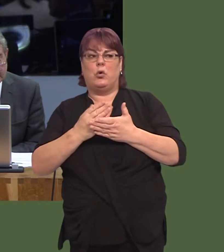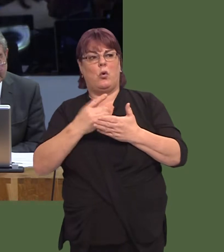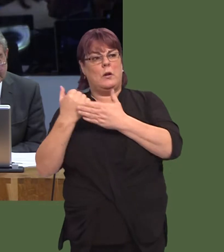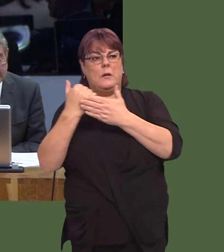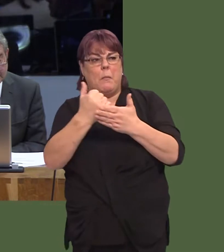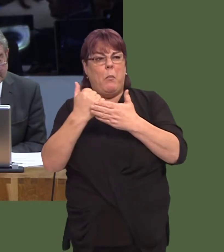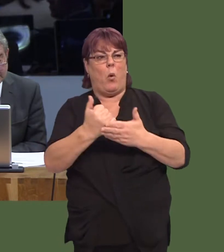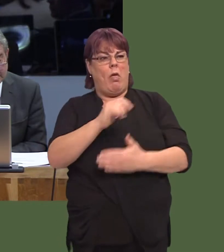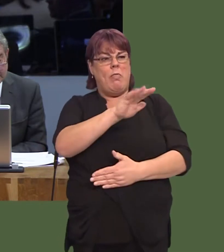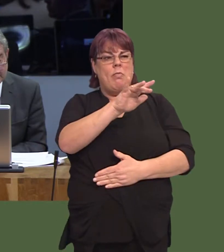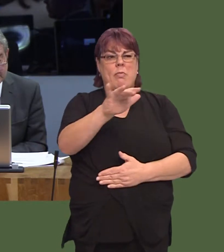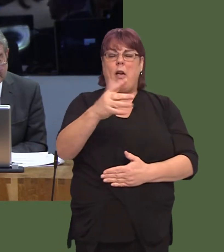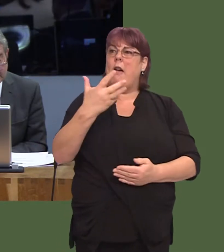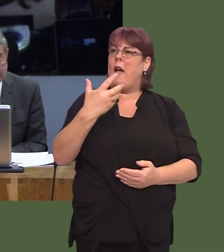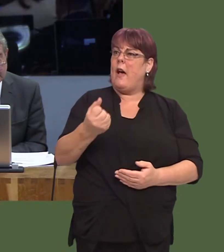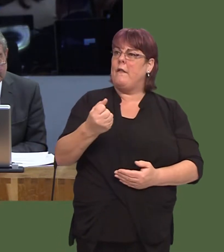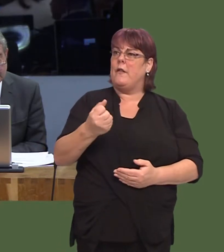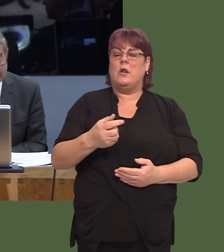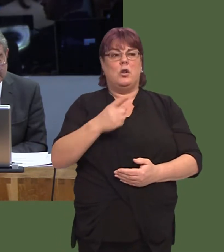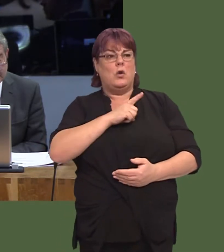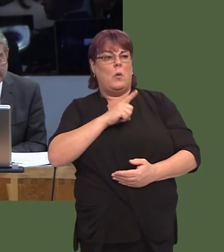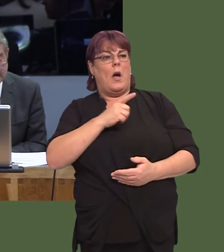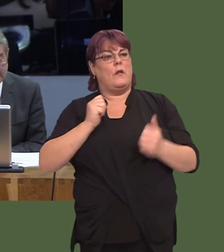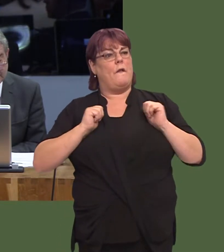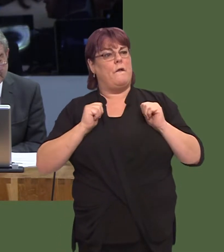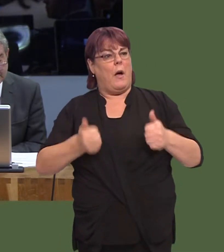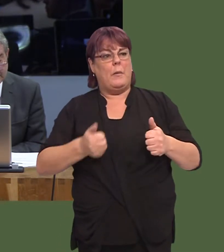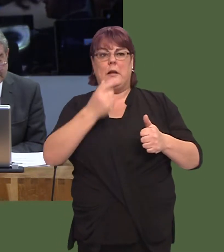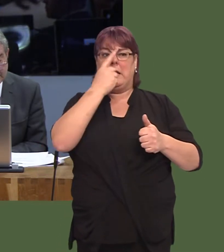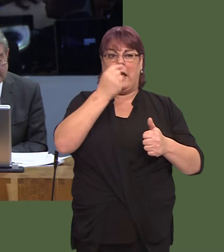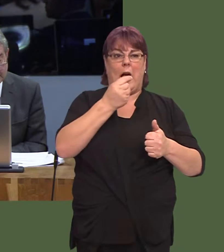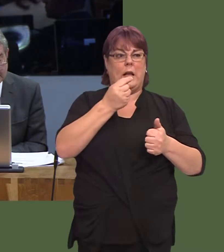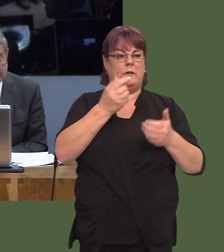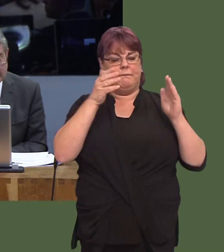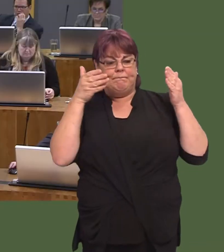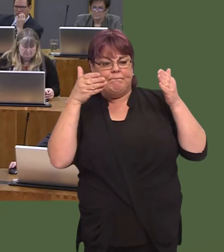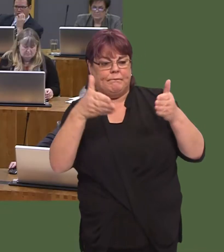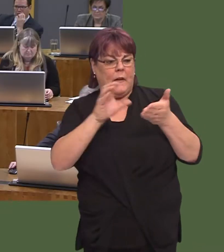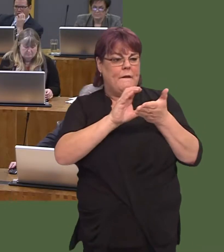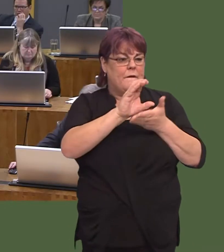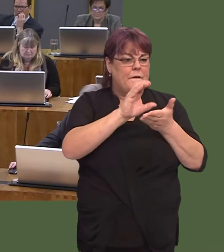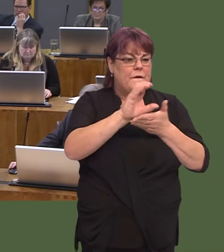the infrastructure to ensure that farmers can now invest in horticulture for these new markets?